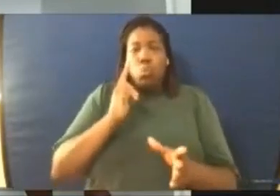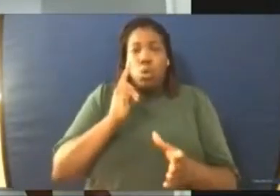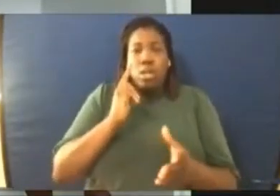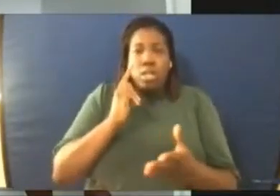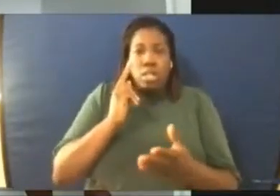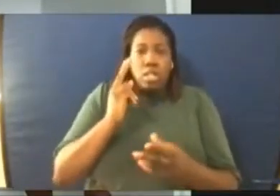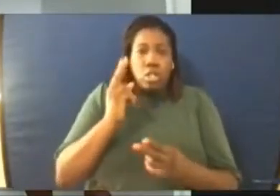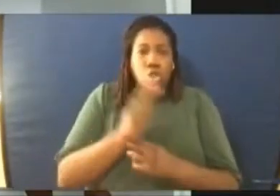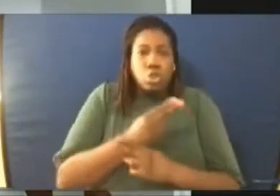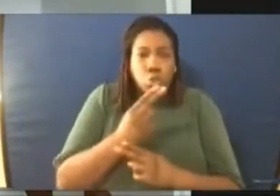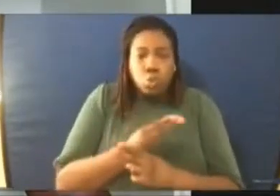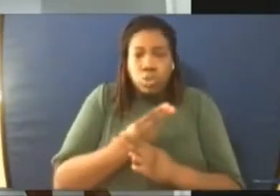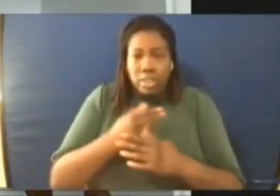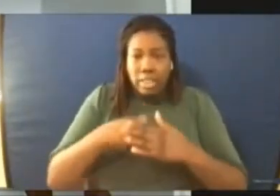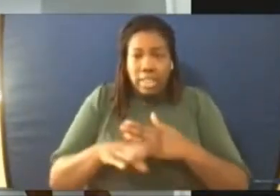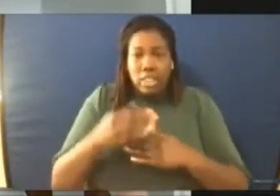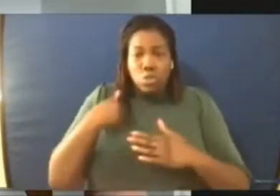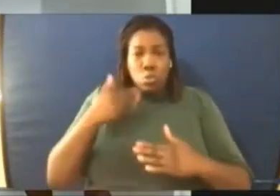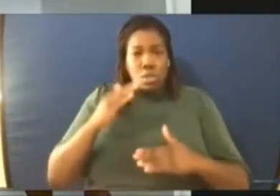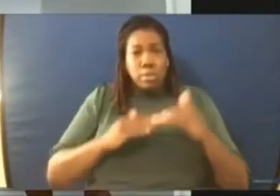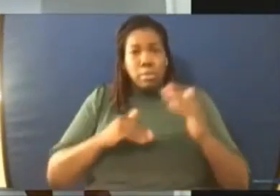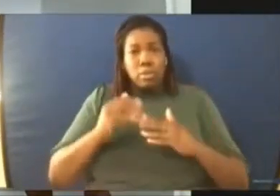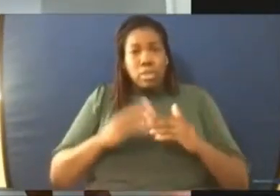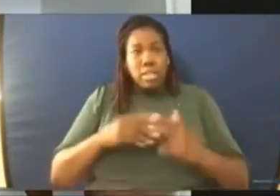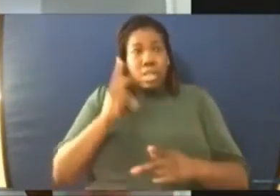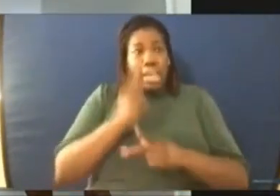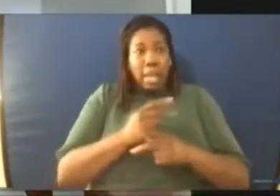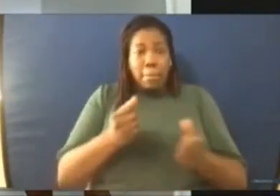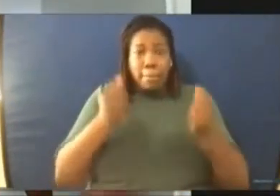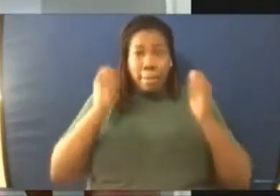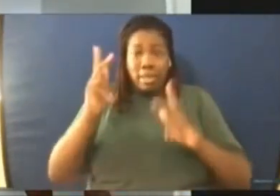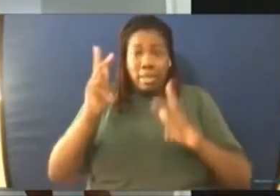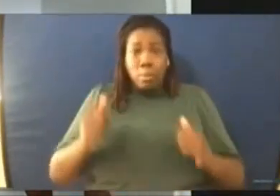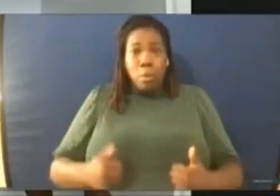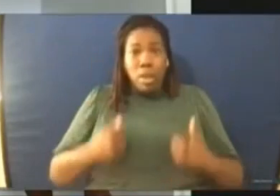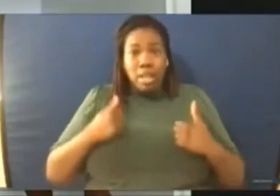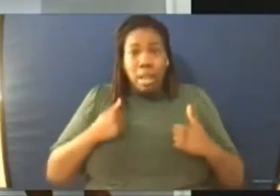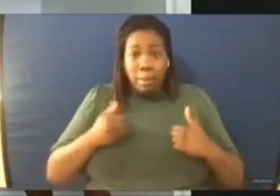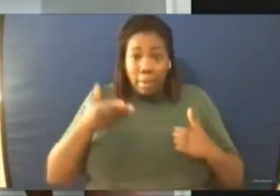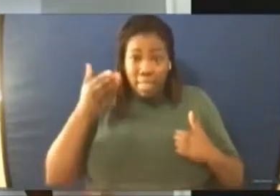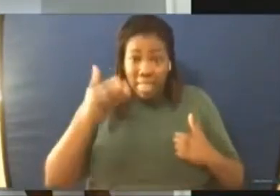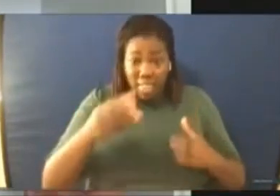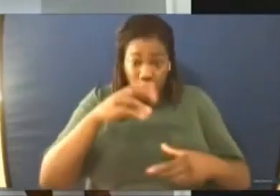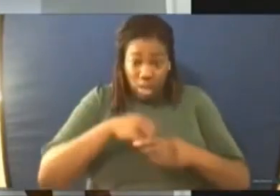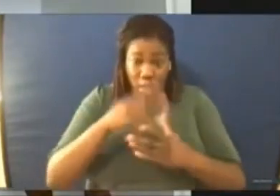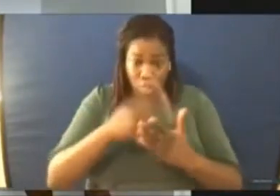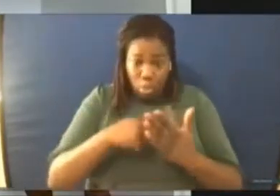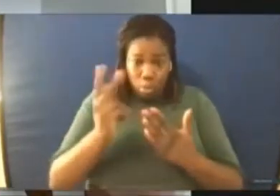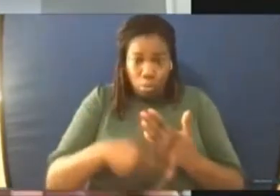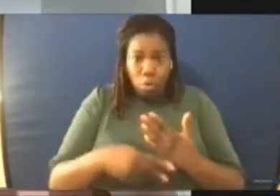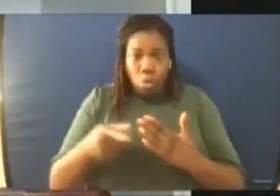And that kept people alive, but while people were there, we engage them and try to engage